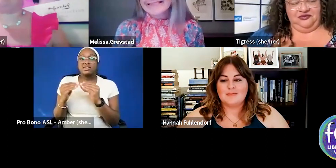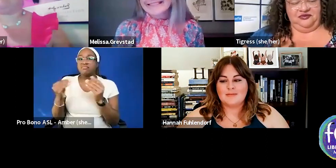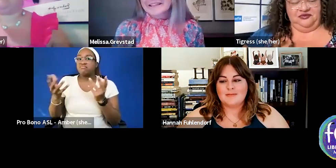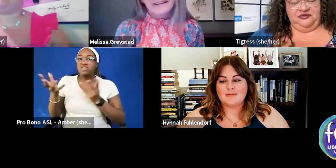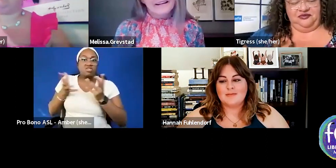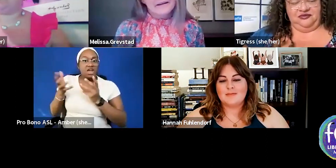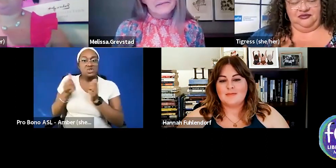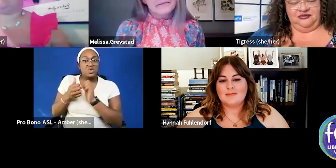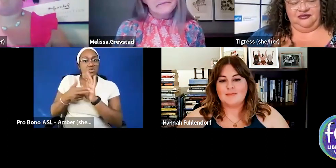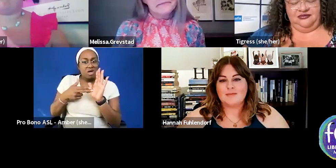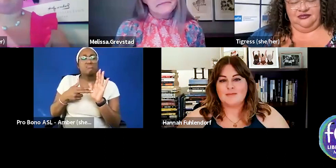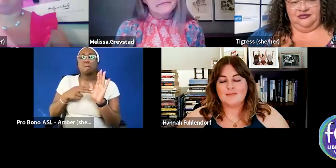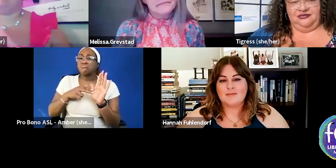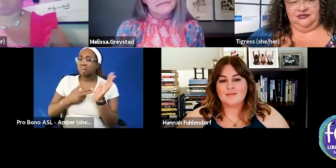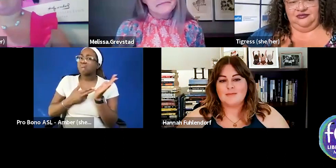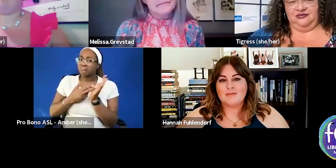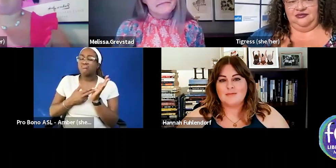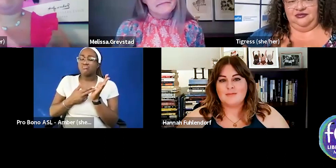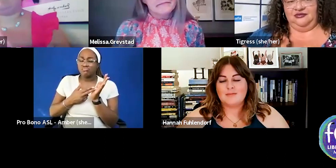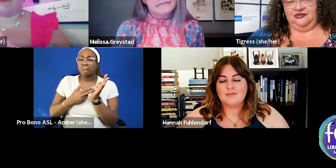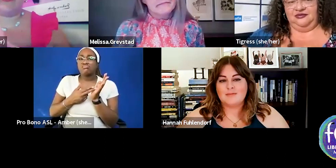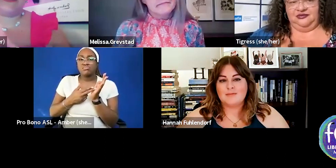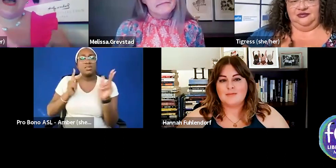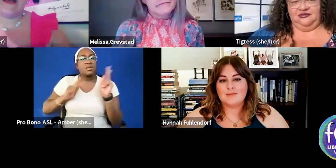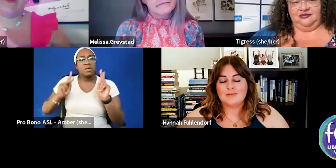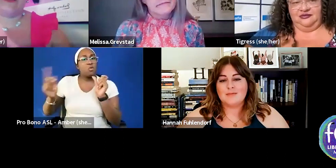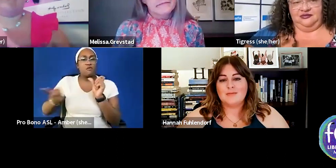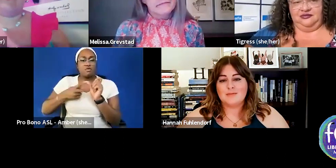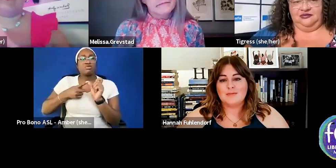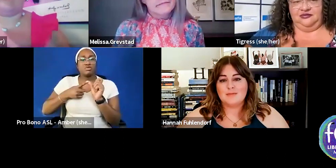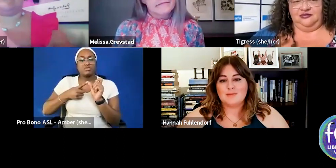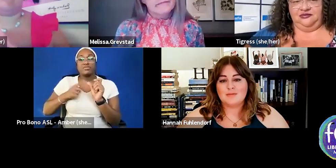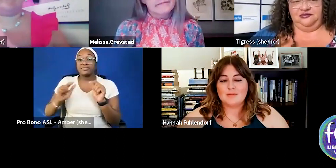the brand has truly been people first and really wanting people